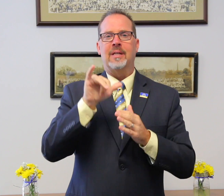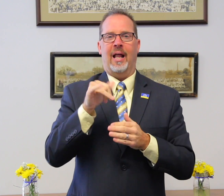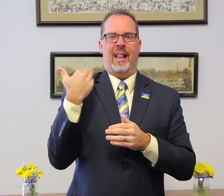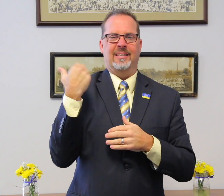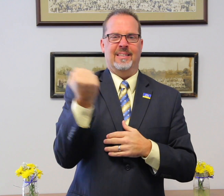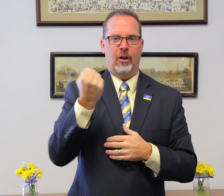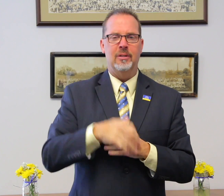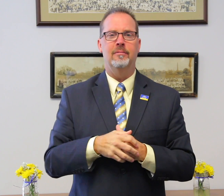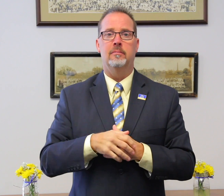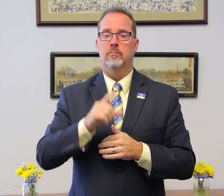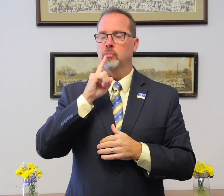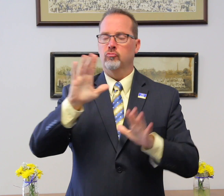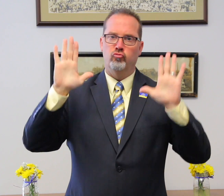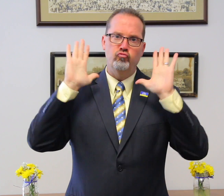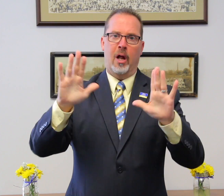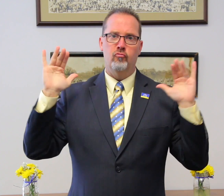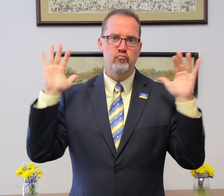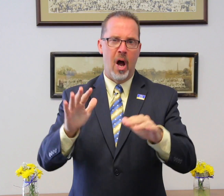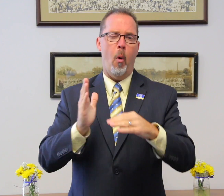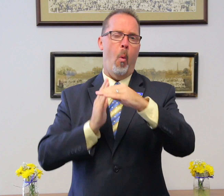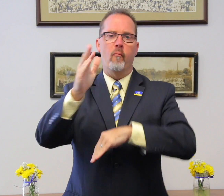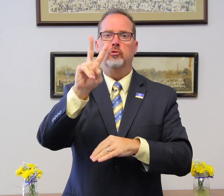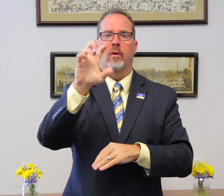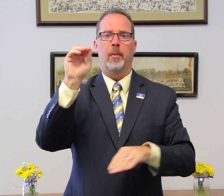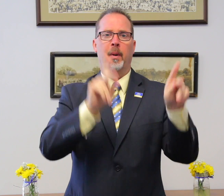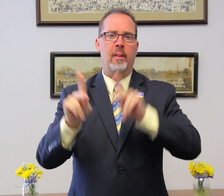mention that we had PSD’s Community Day on Saturday. It was a great turnout with